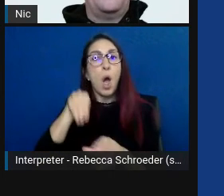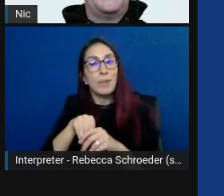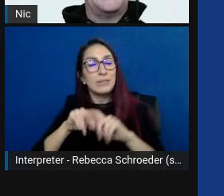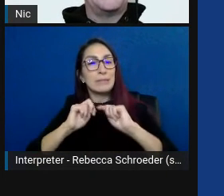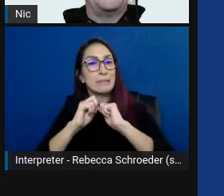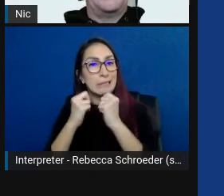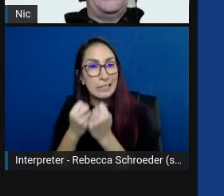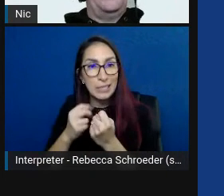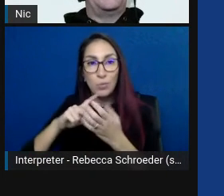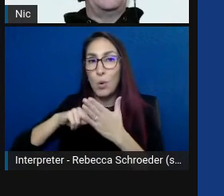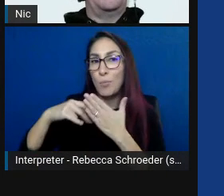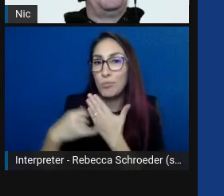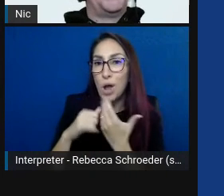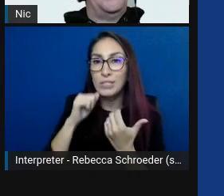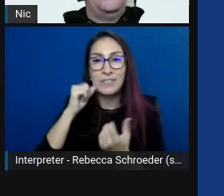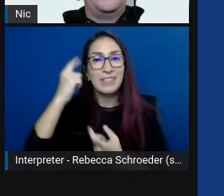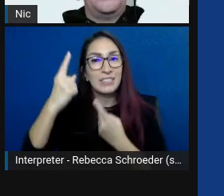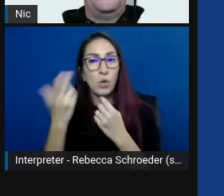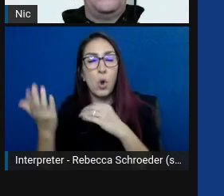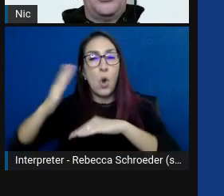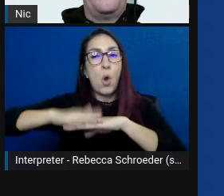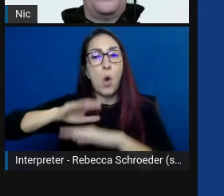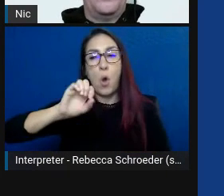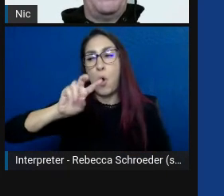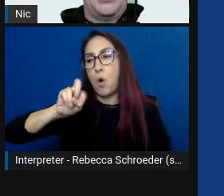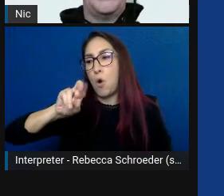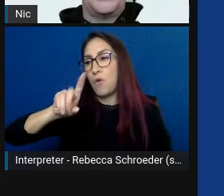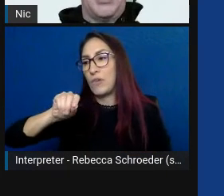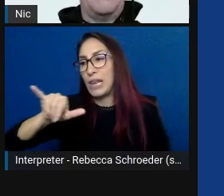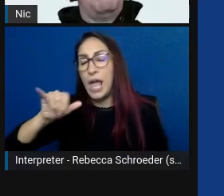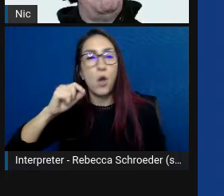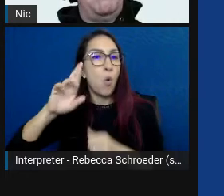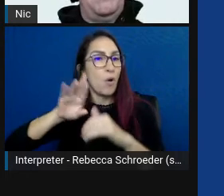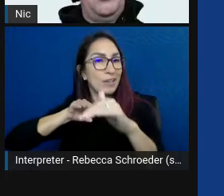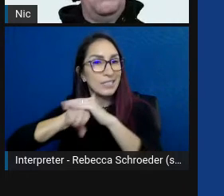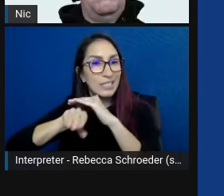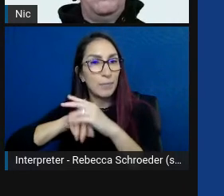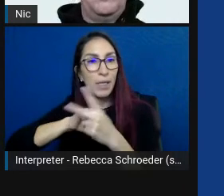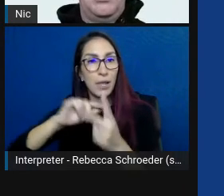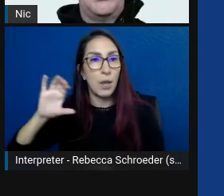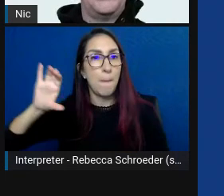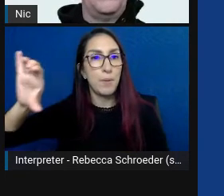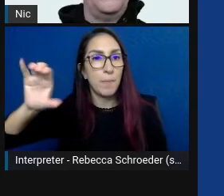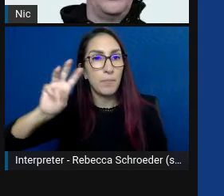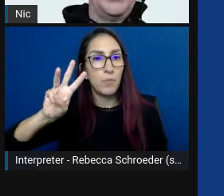or an accessibility widget, you can do a lot of good by saying, "No, let's not do that."